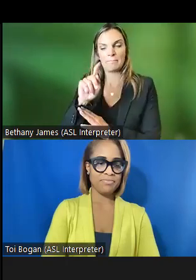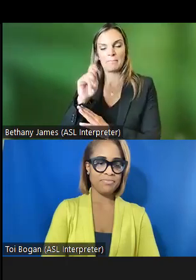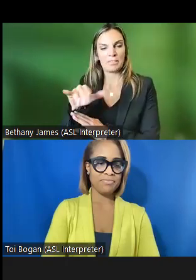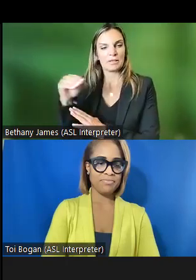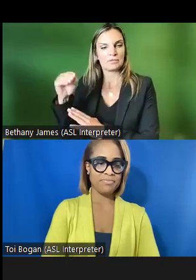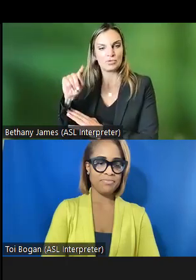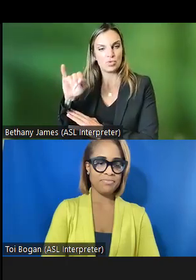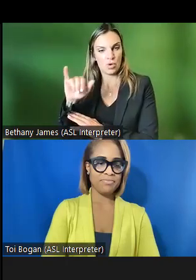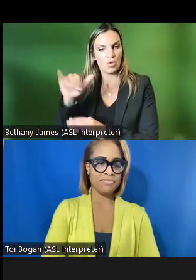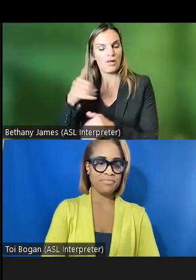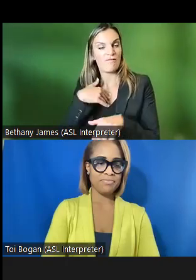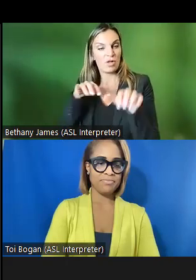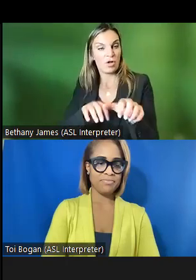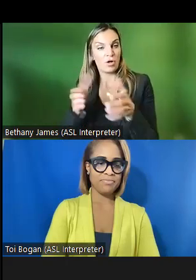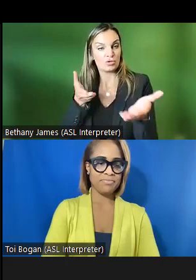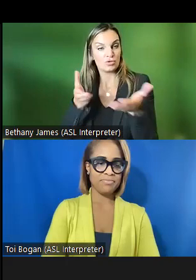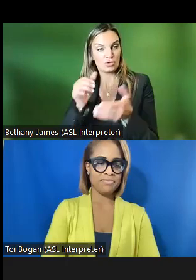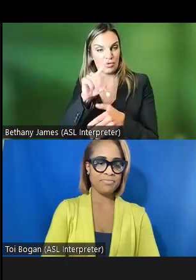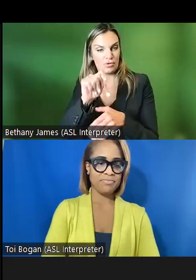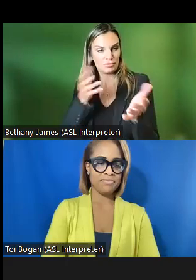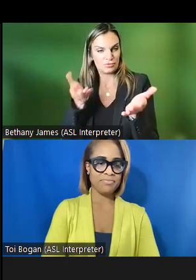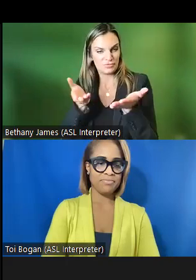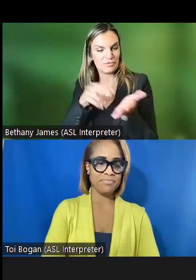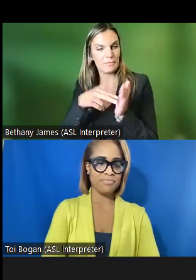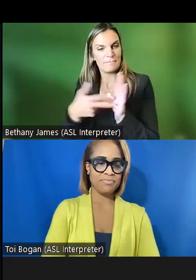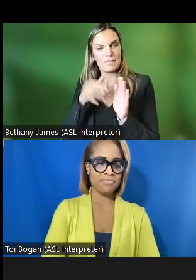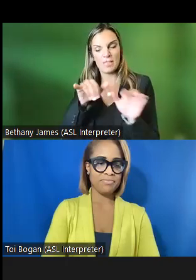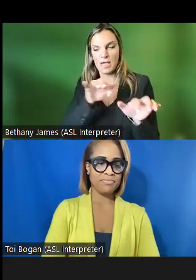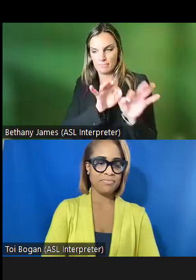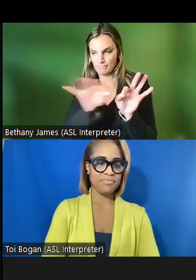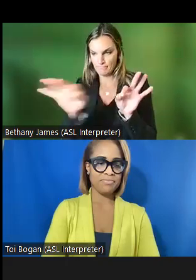which is a visual representation of the words that are being spoken.